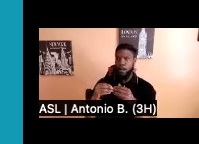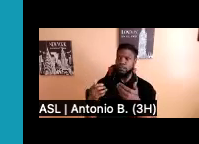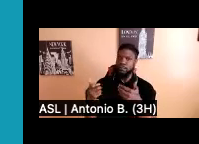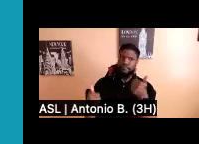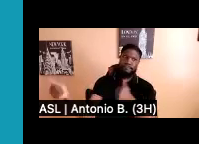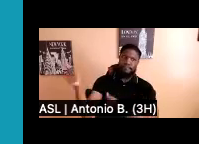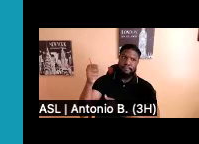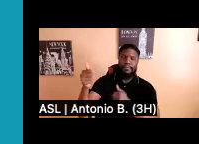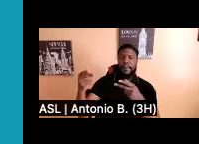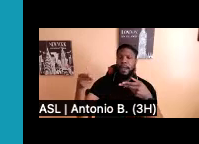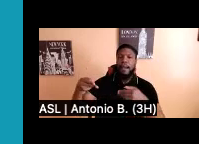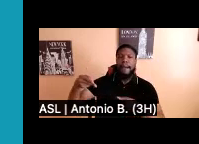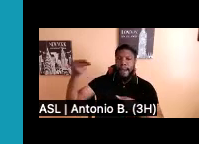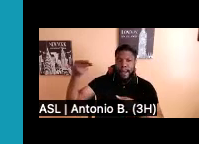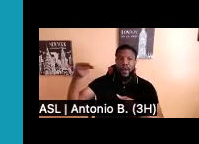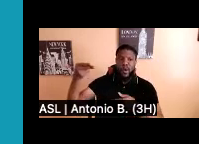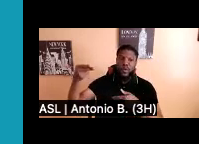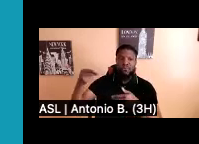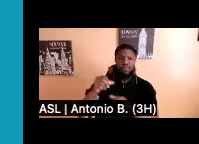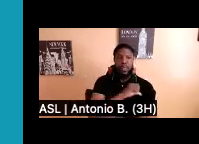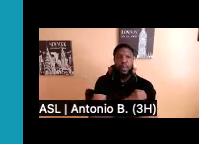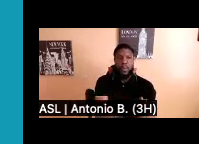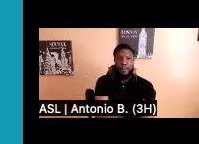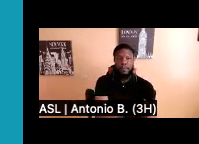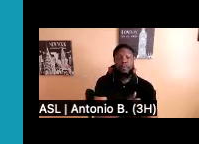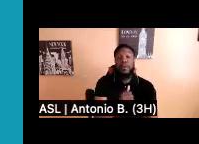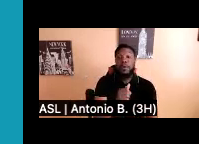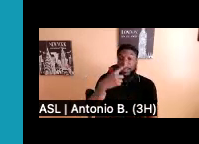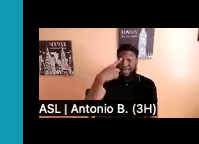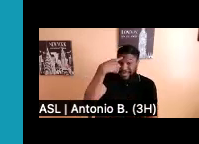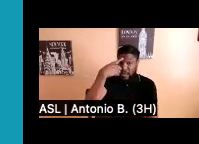surely act on their teachers feedback, right? More than they would act on consultants since